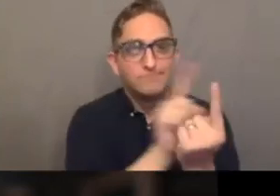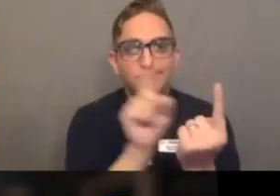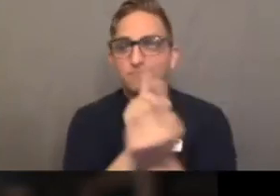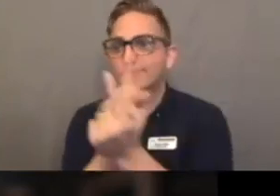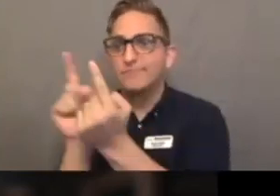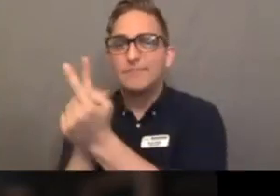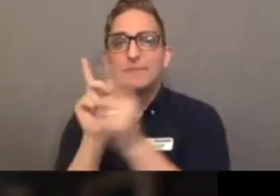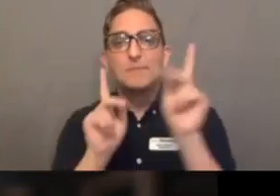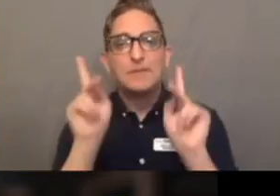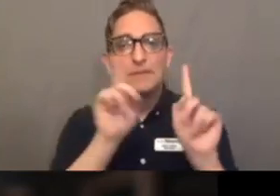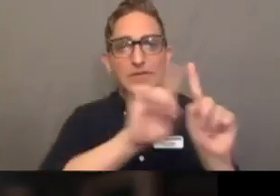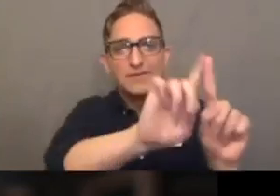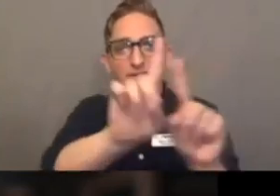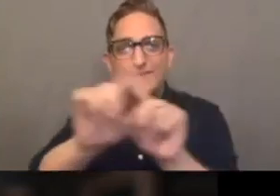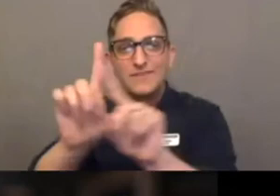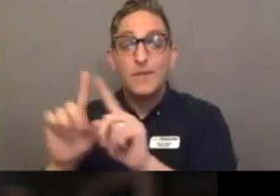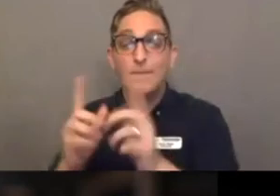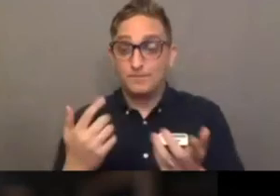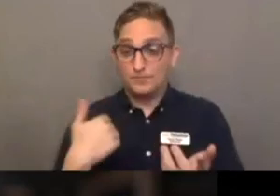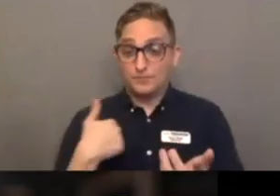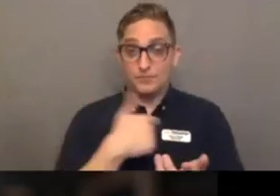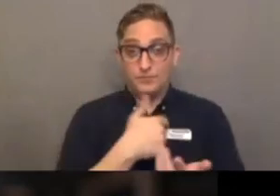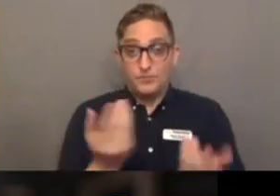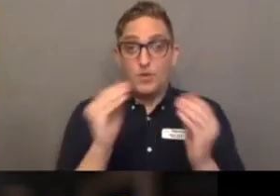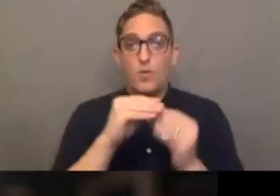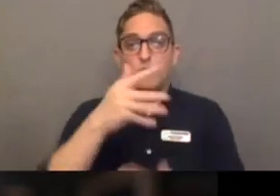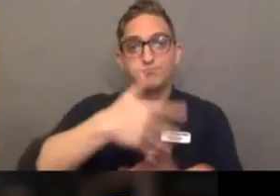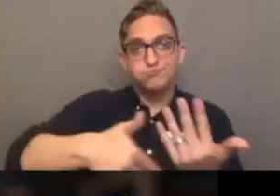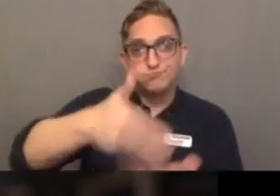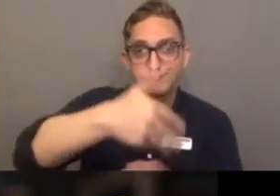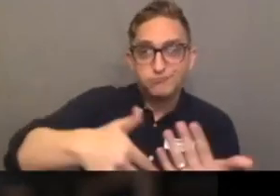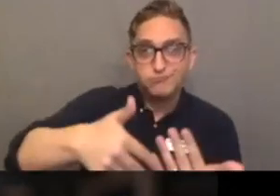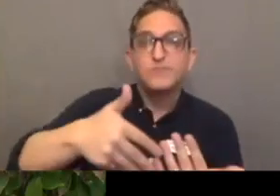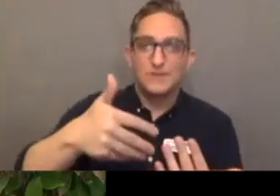other. The more we interact from that, the better off we're going to be.